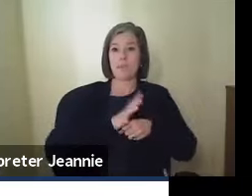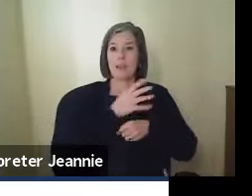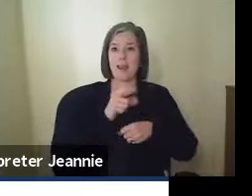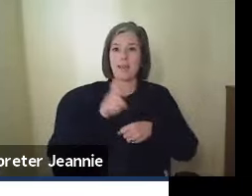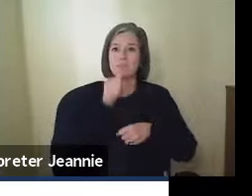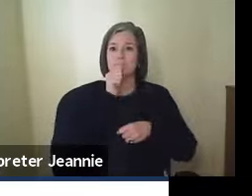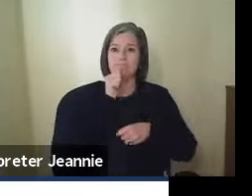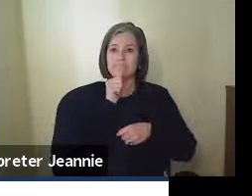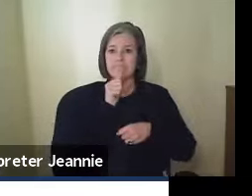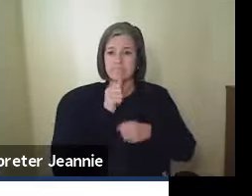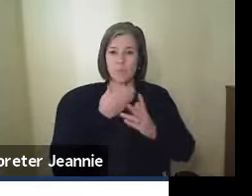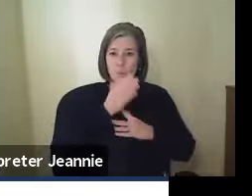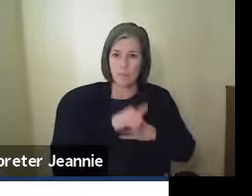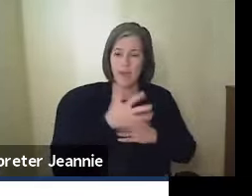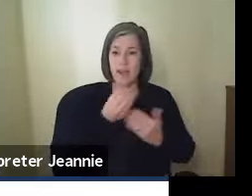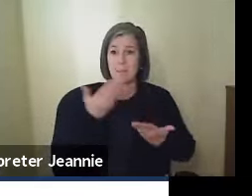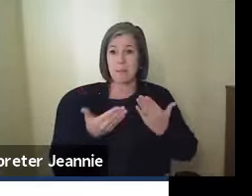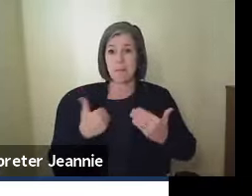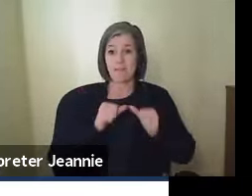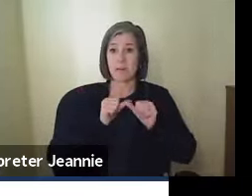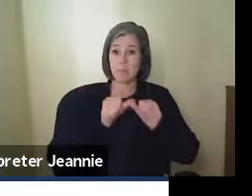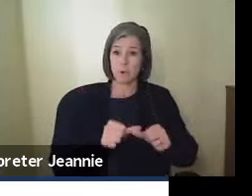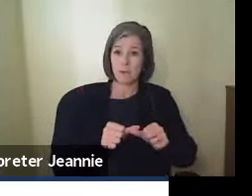through that and maybe having permanent health consequences or dying from it.